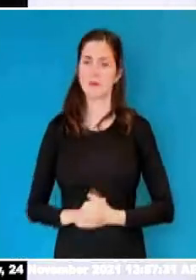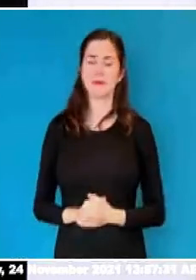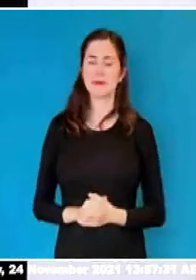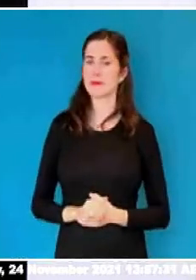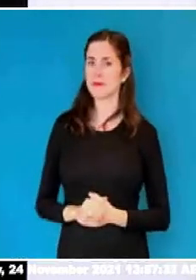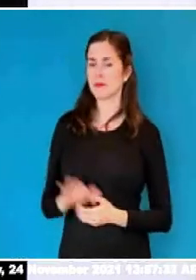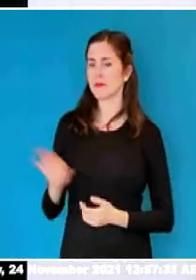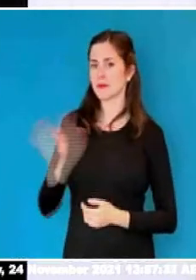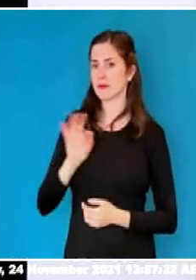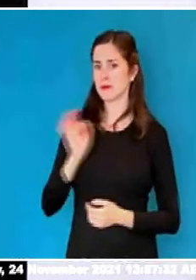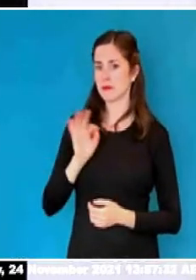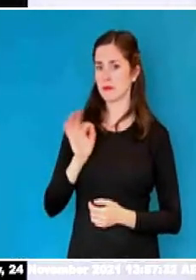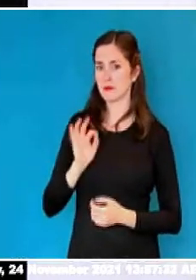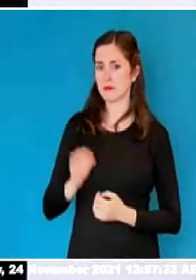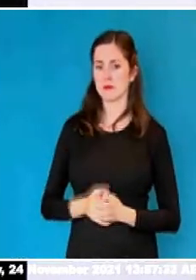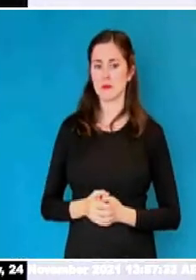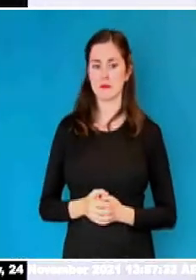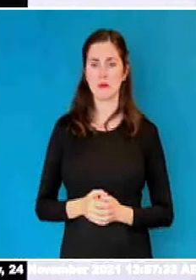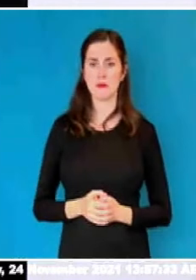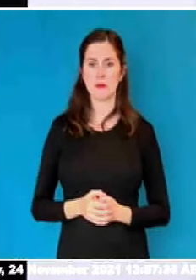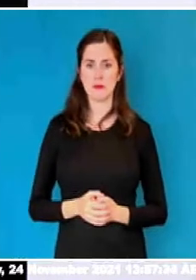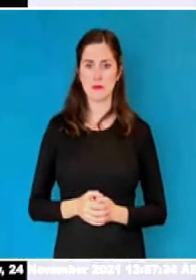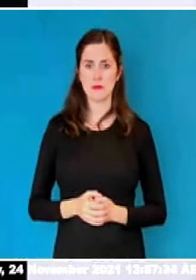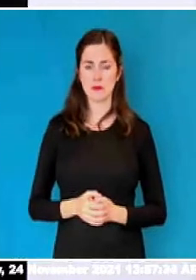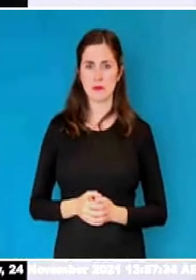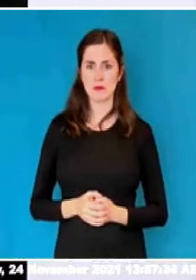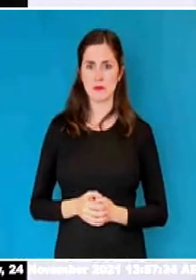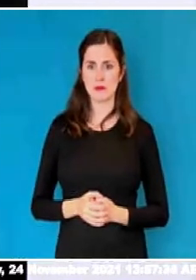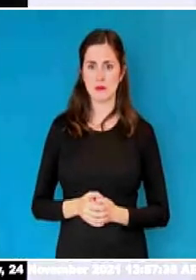No, we have not. MS EASTMAN: Can you tell me what your evidence is intended to